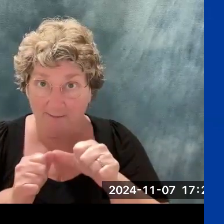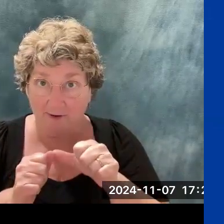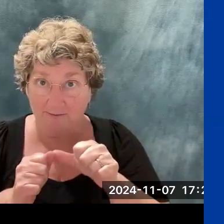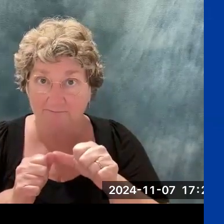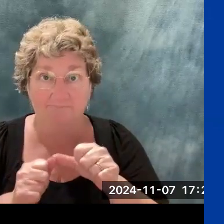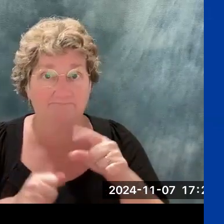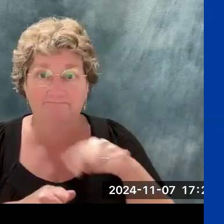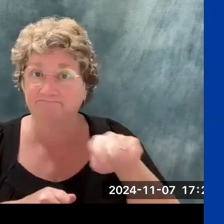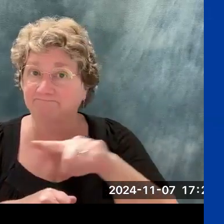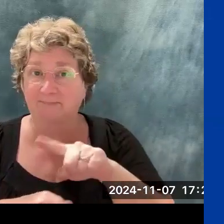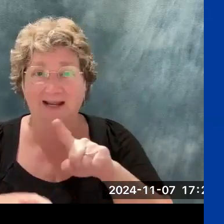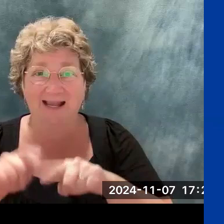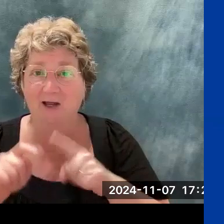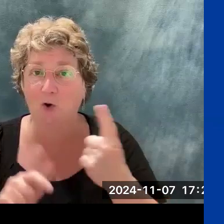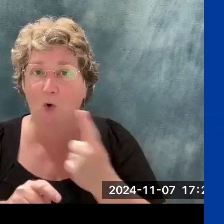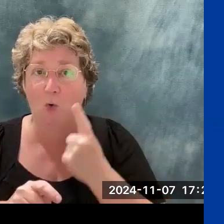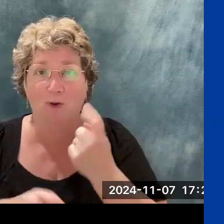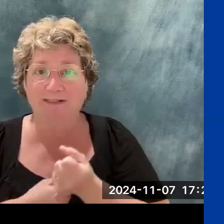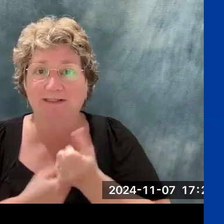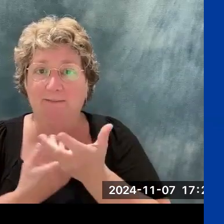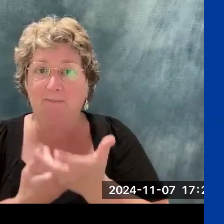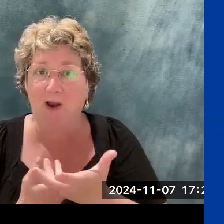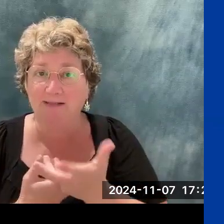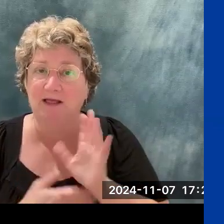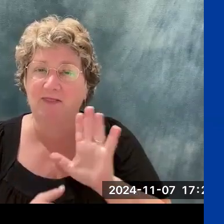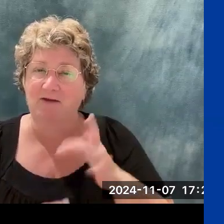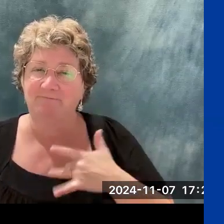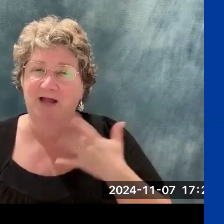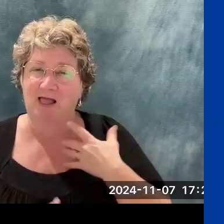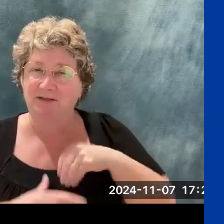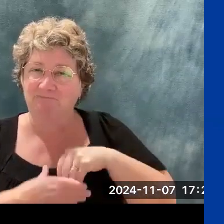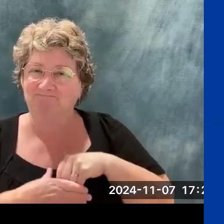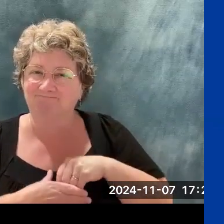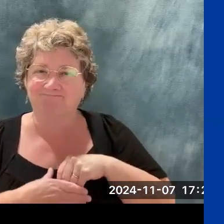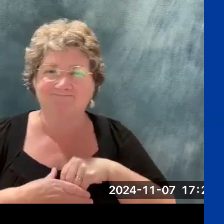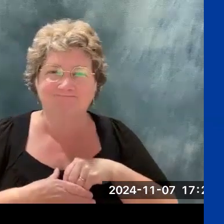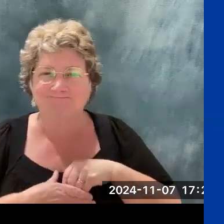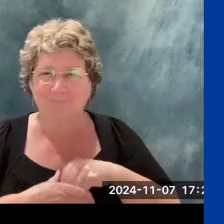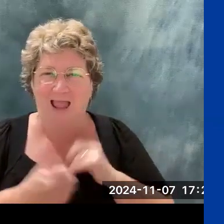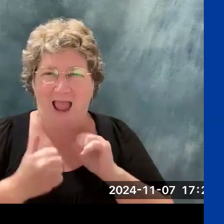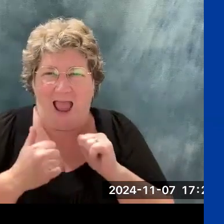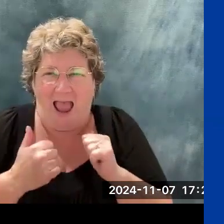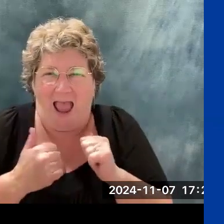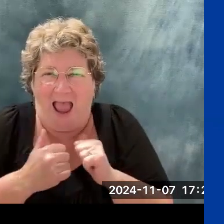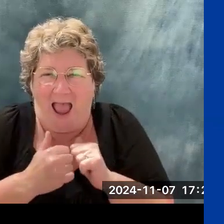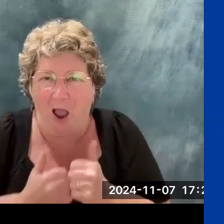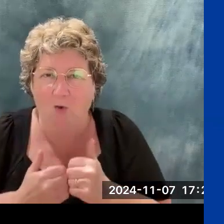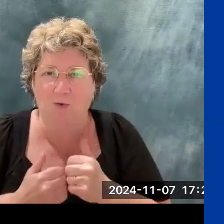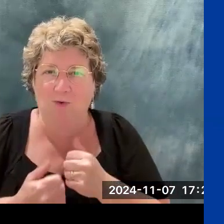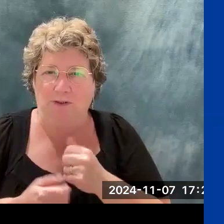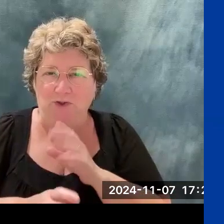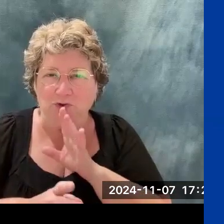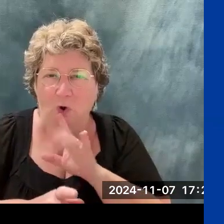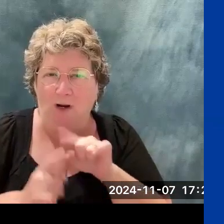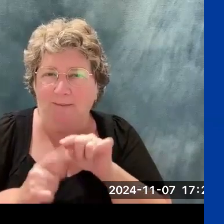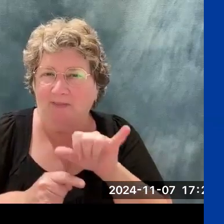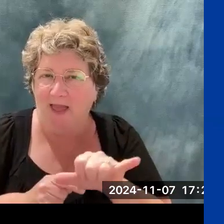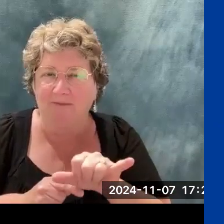feeling in the way that makes sense to adults, right? So really being patient with youth is really critical.